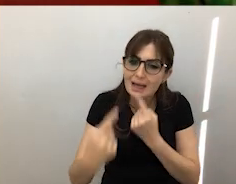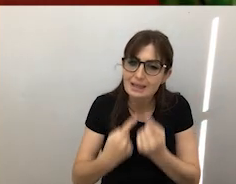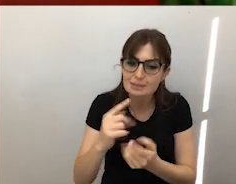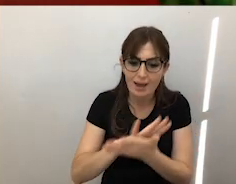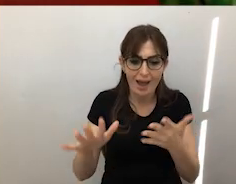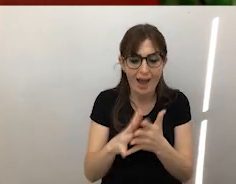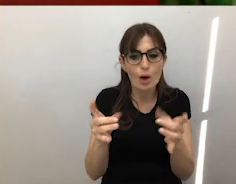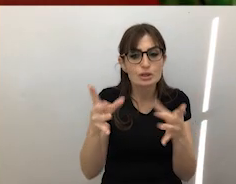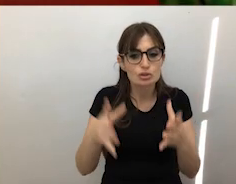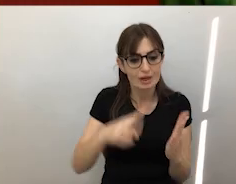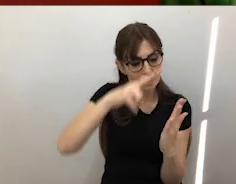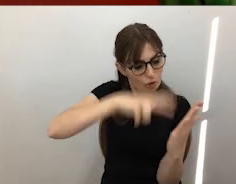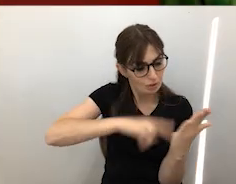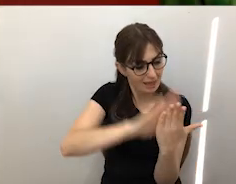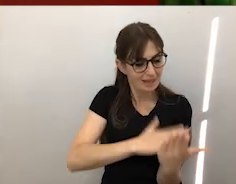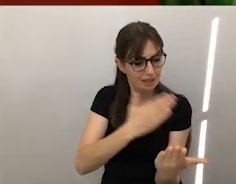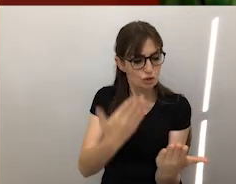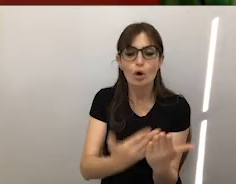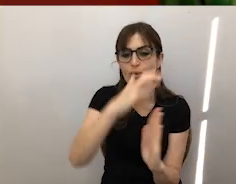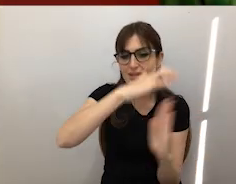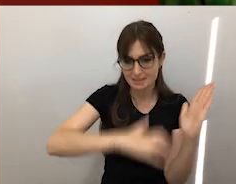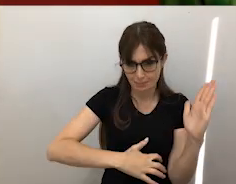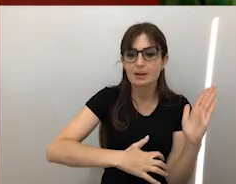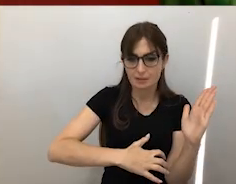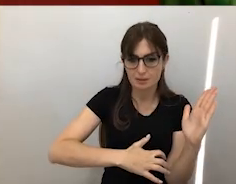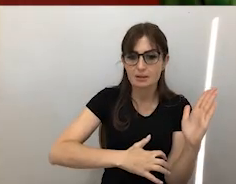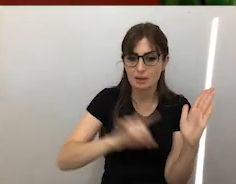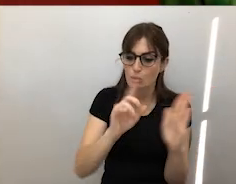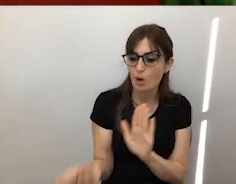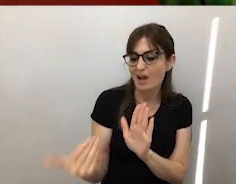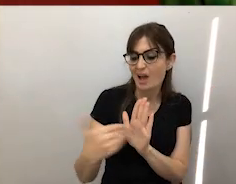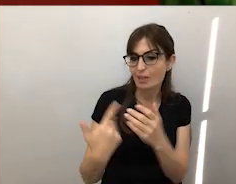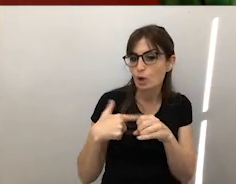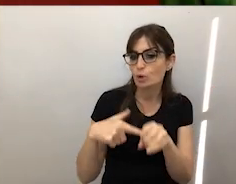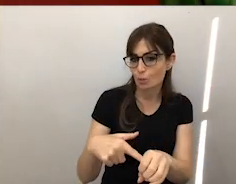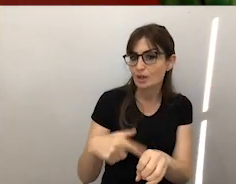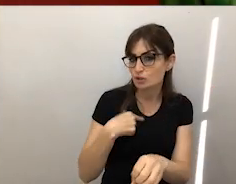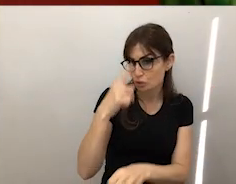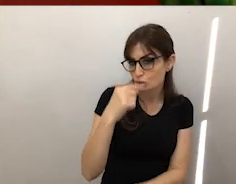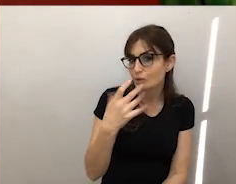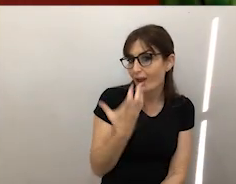how a director can read and interpret the income statement and what additional questions they may ask.